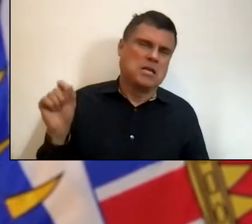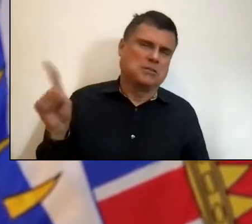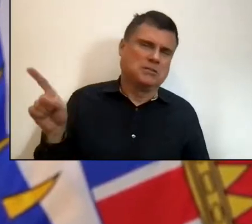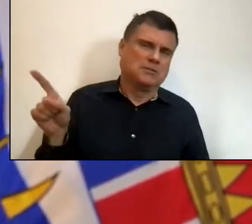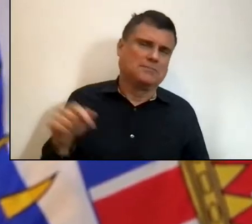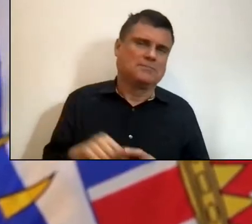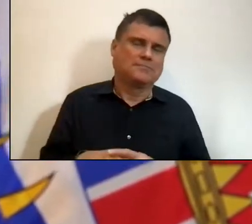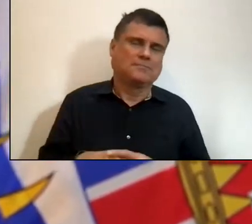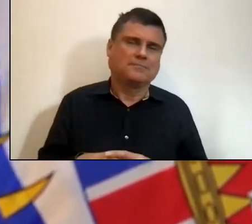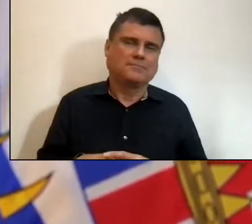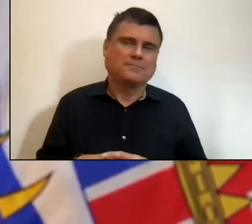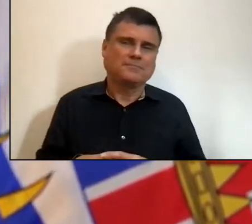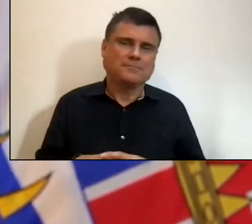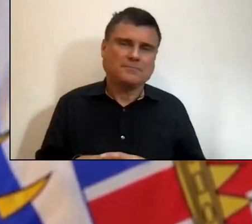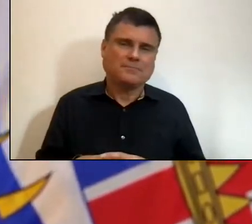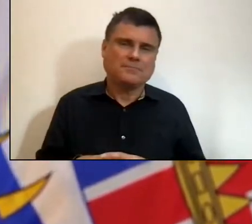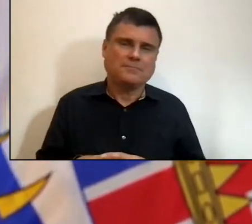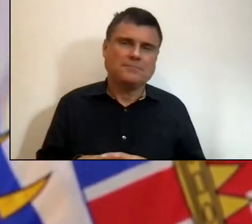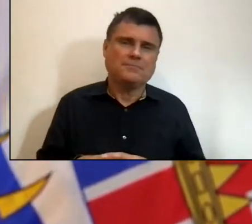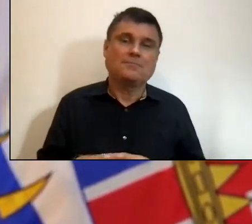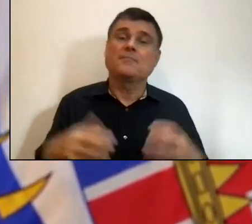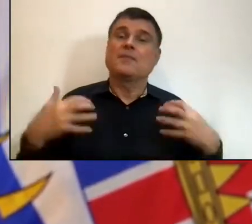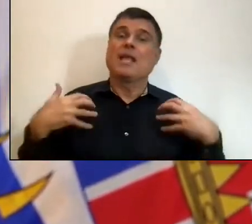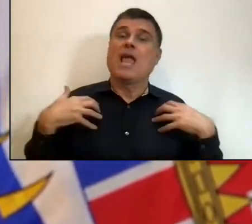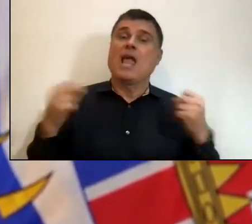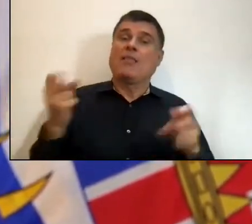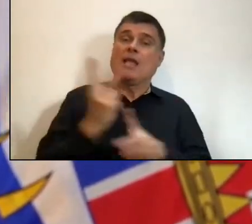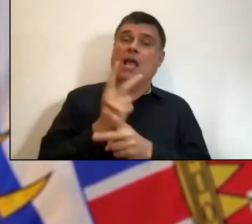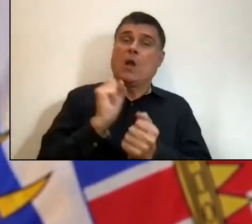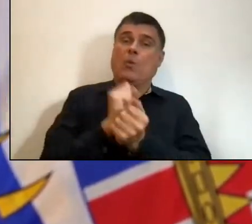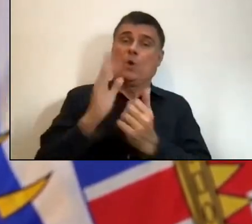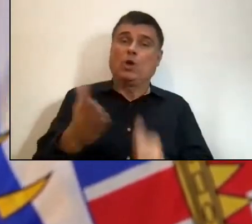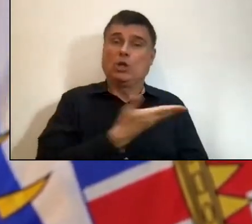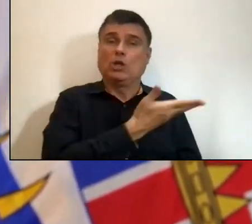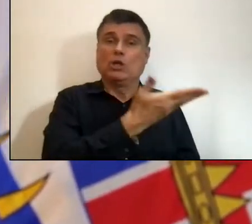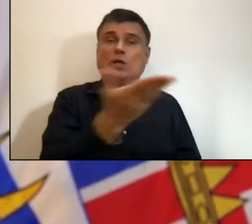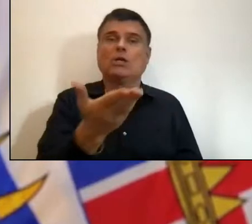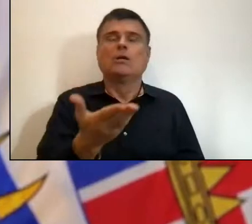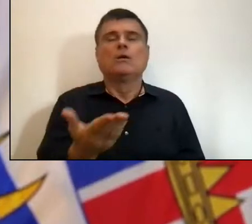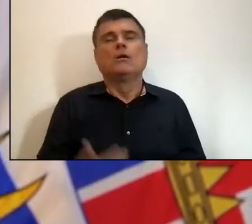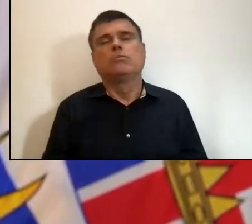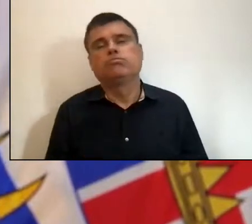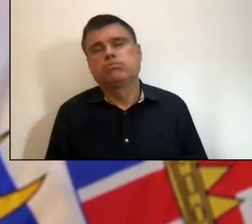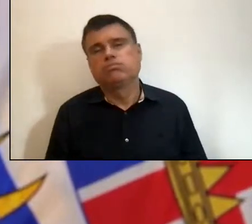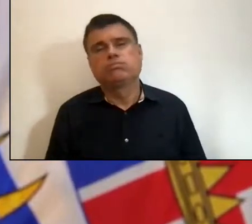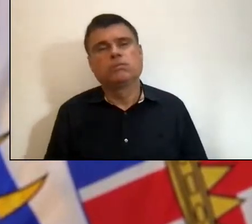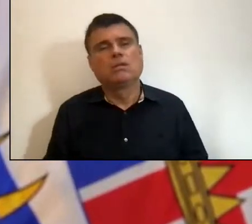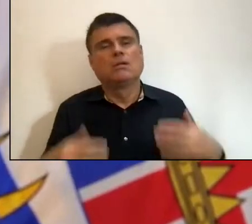workers experiencing burnout at this point in the pandemic. Has this affected the work in